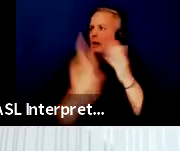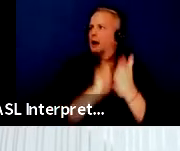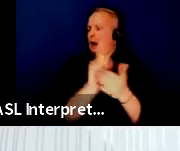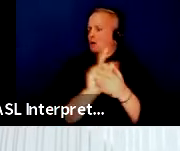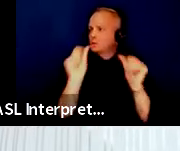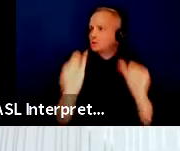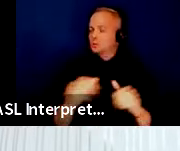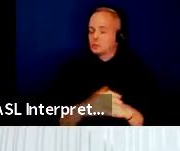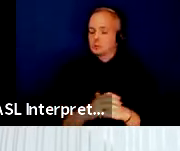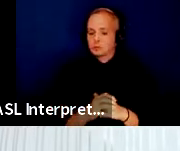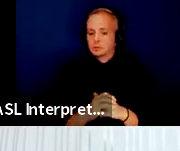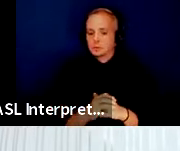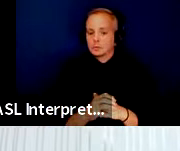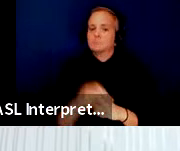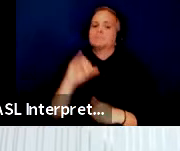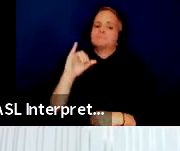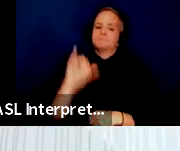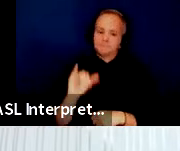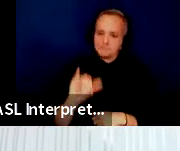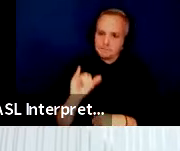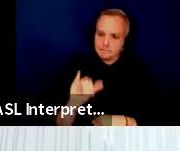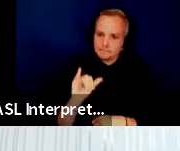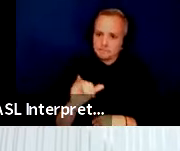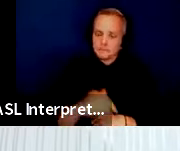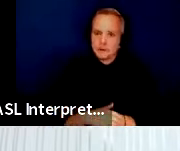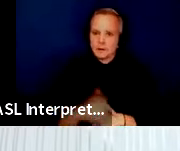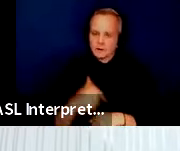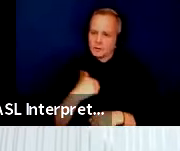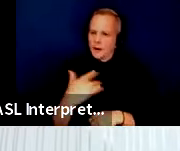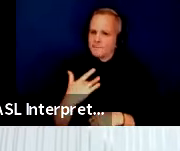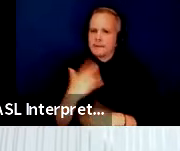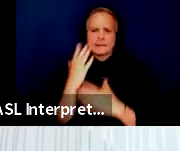SO I THINK THAT SOME EMPLOYERS ARE AFRAID TO HIRE A PERSON WITH